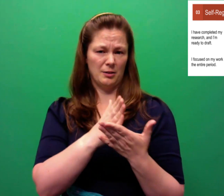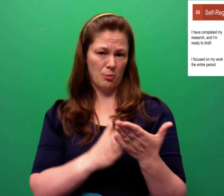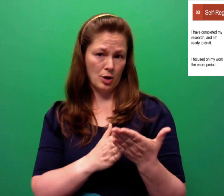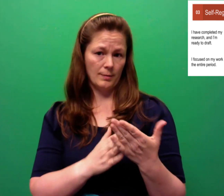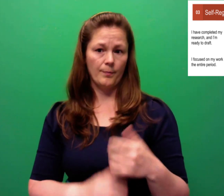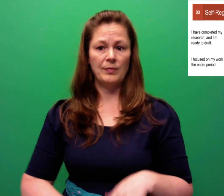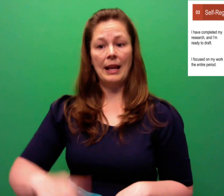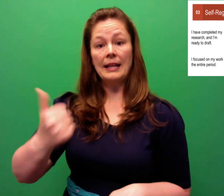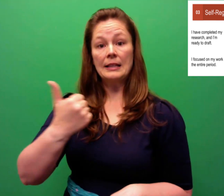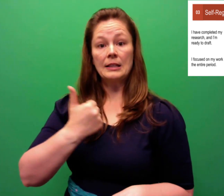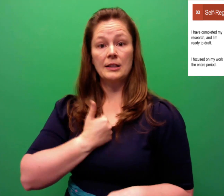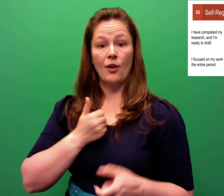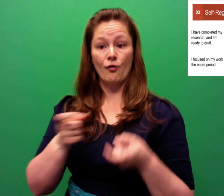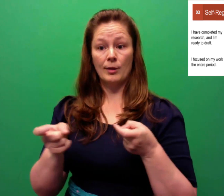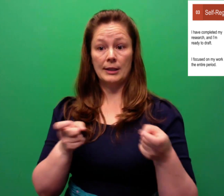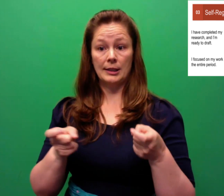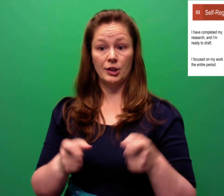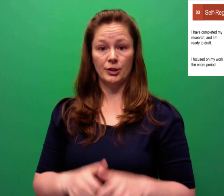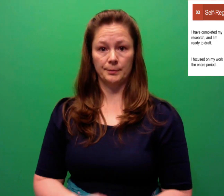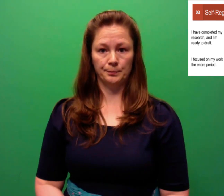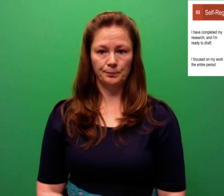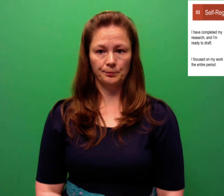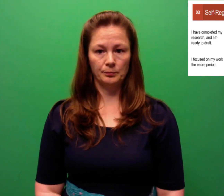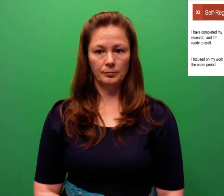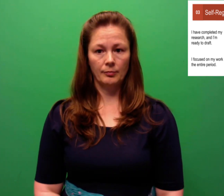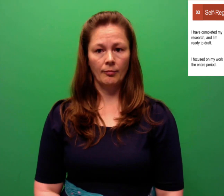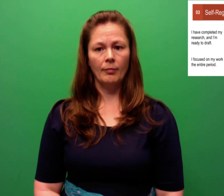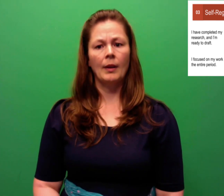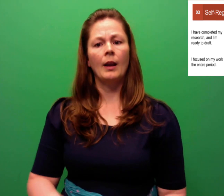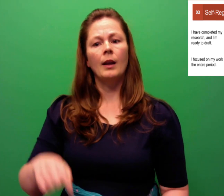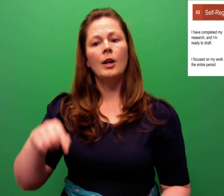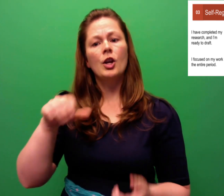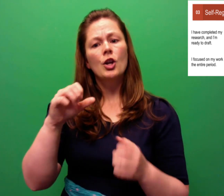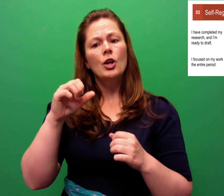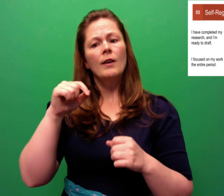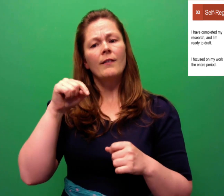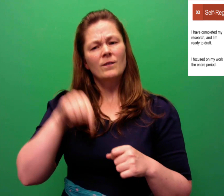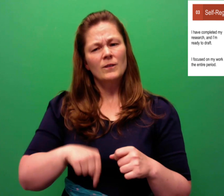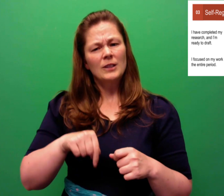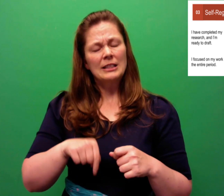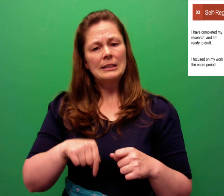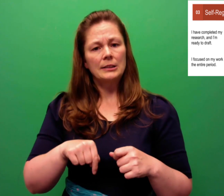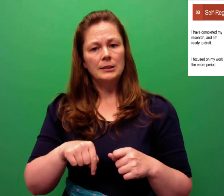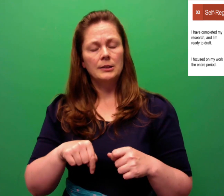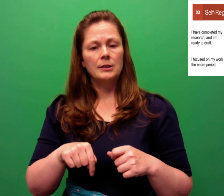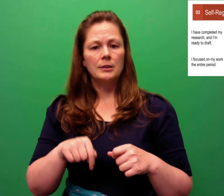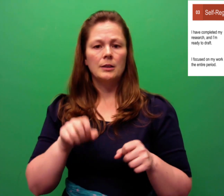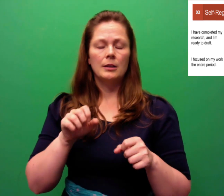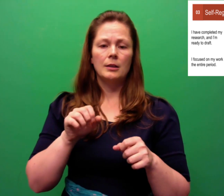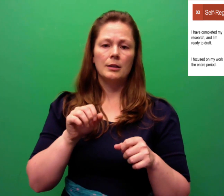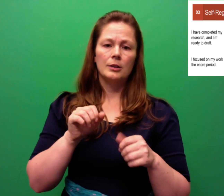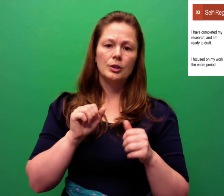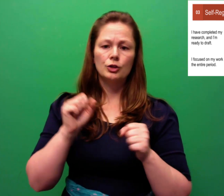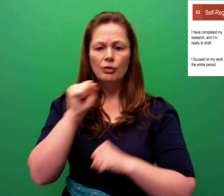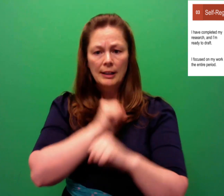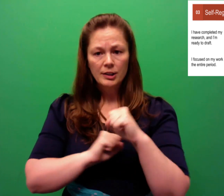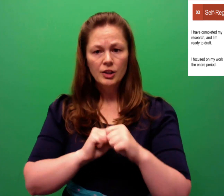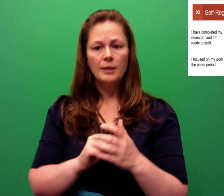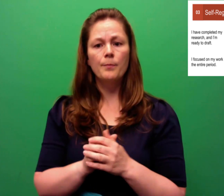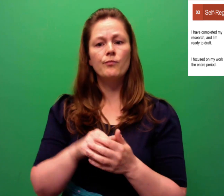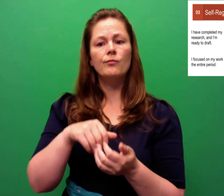The last guideline in this section is self-regulation. In this guideline